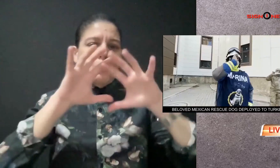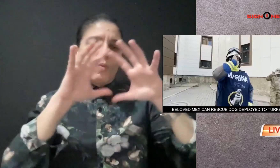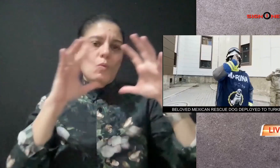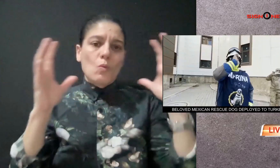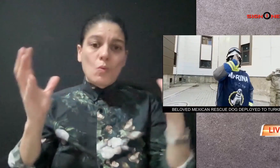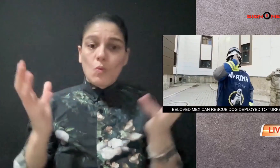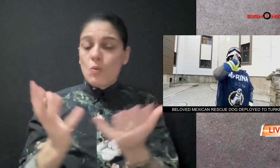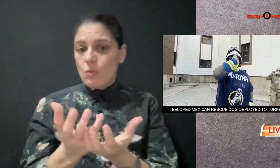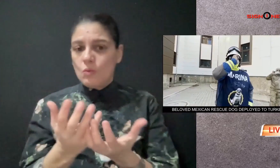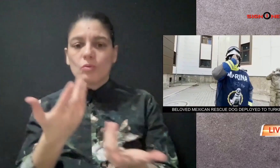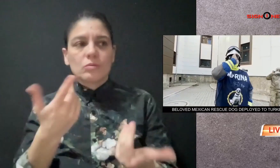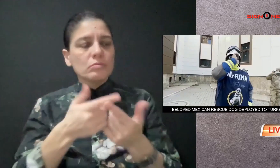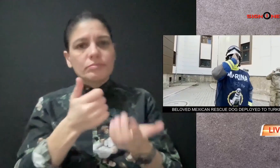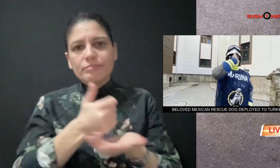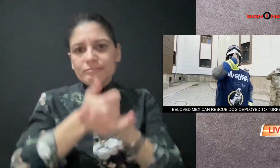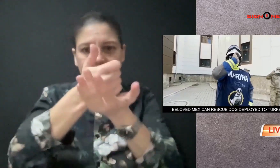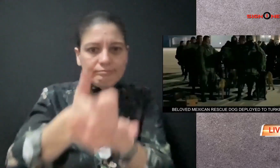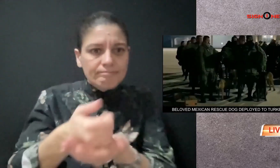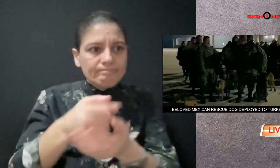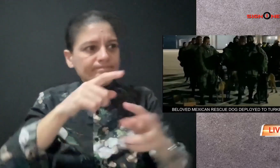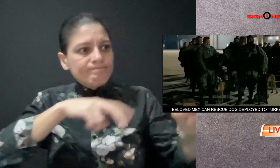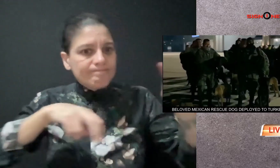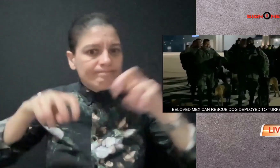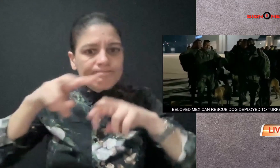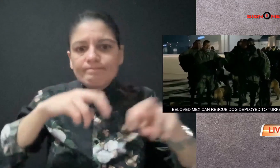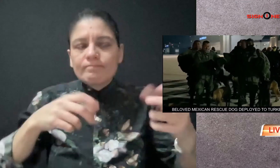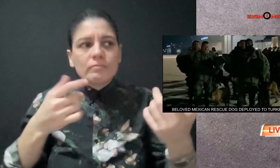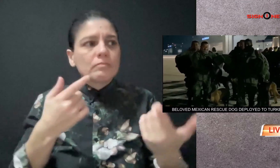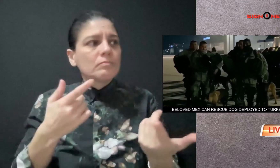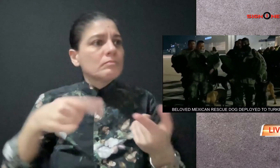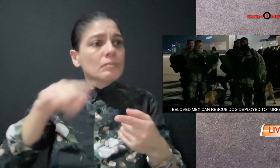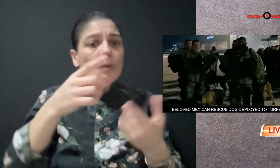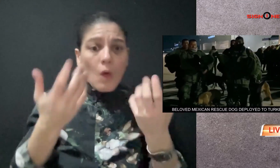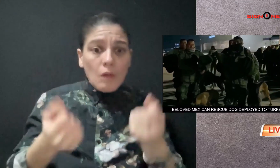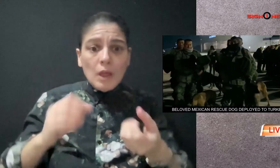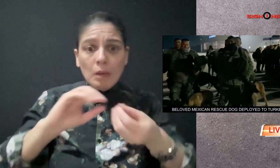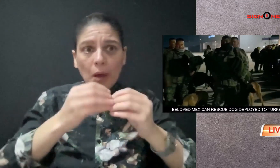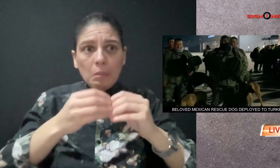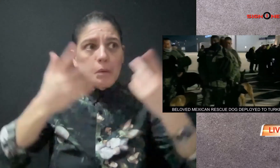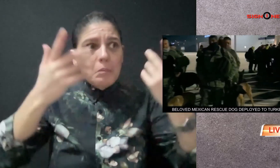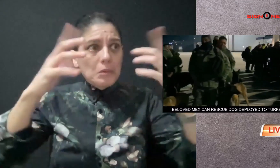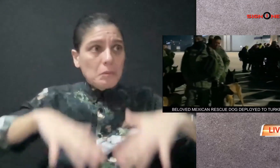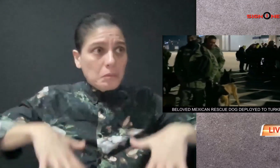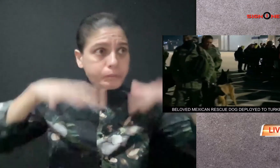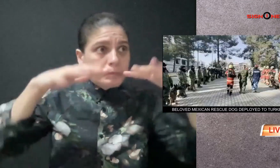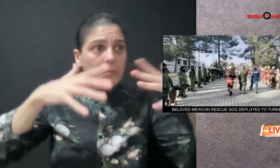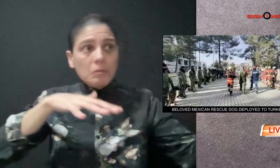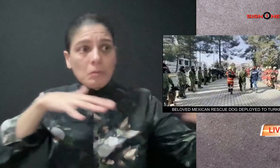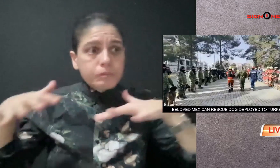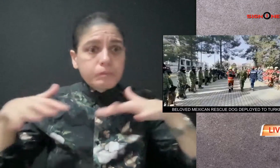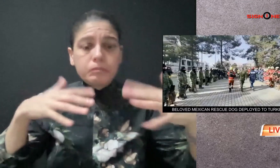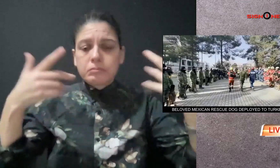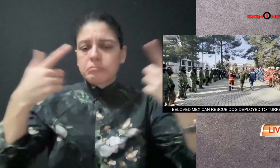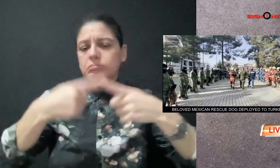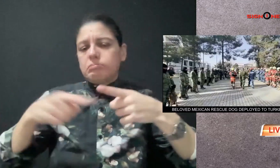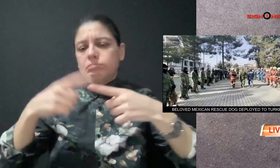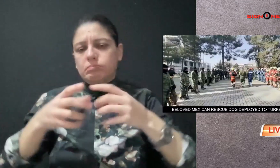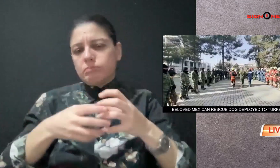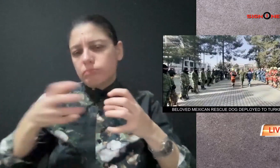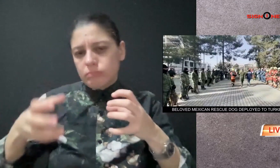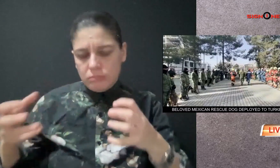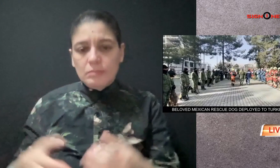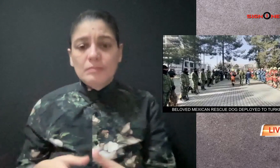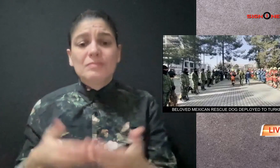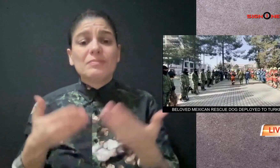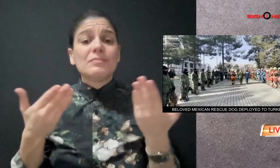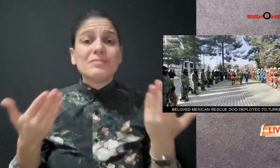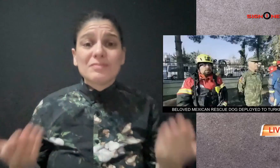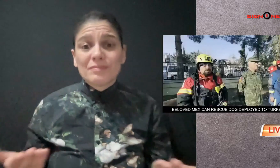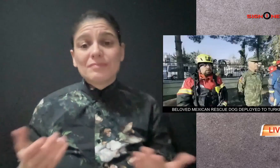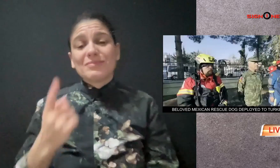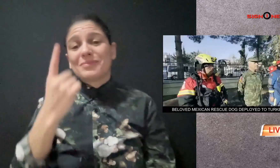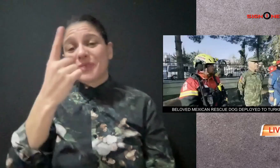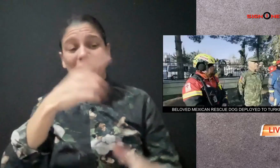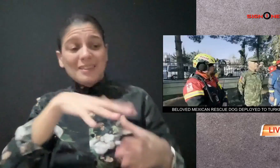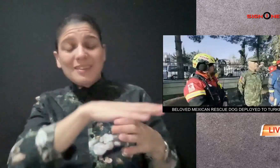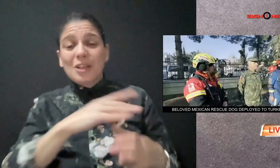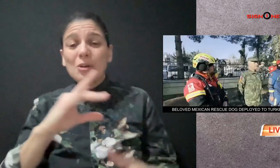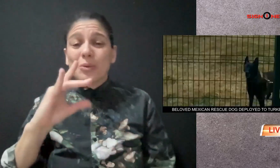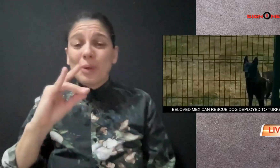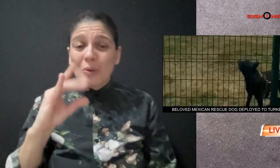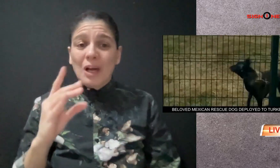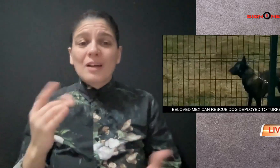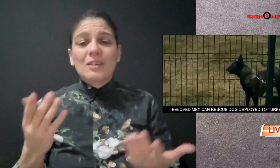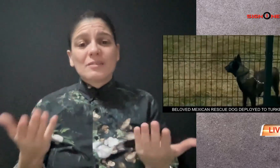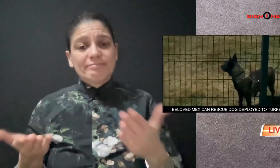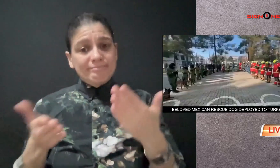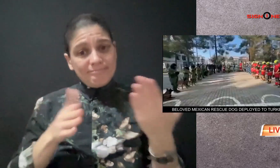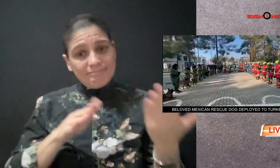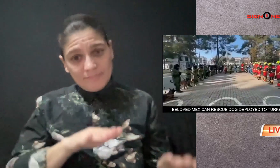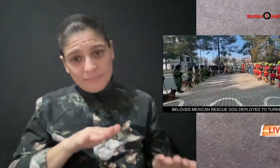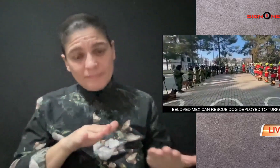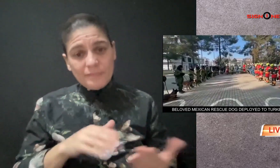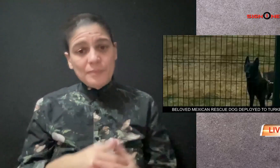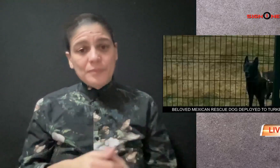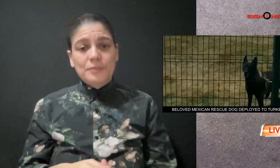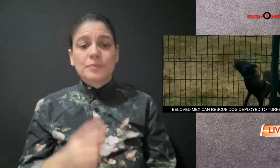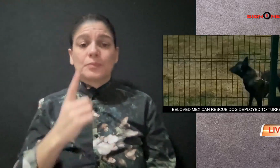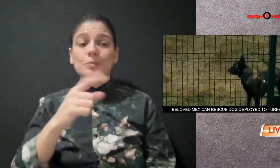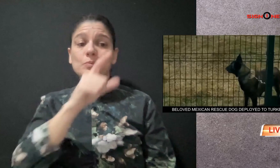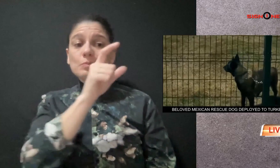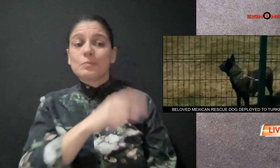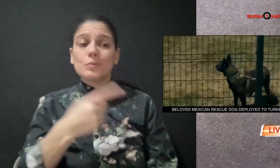the world to assist whenever there is a disaster sadly one of the dogs has died according to